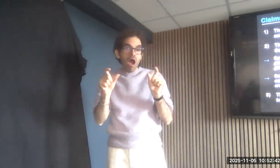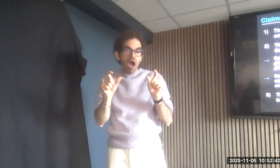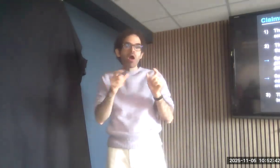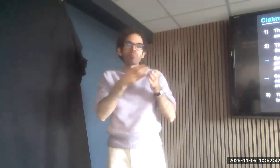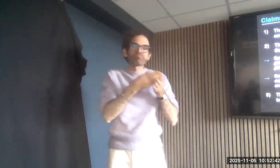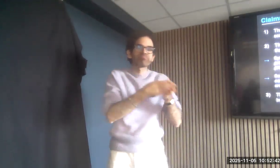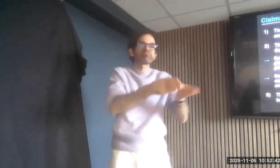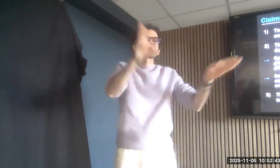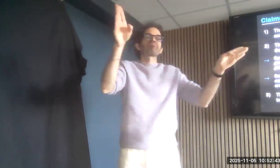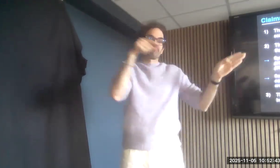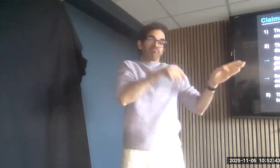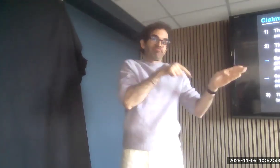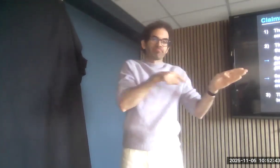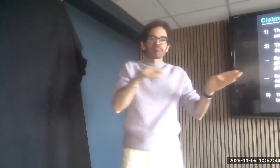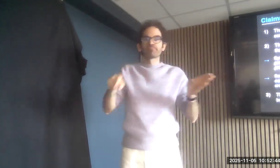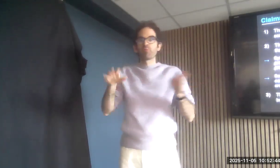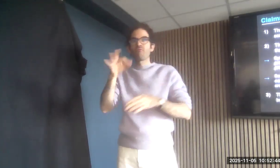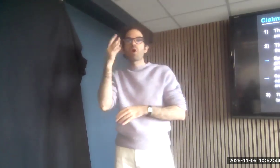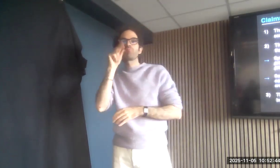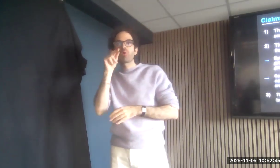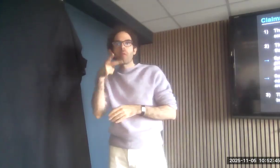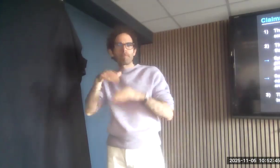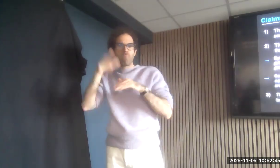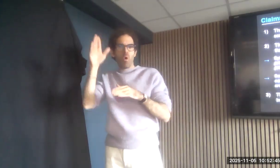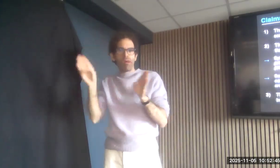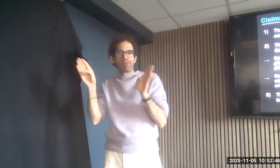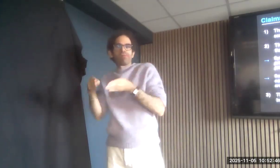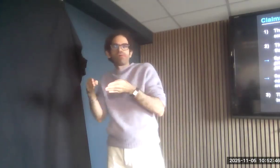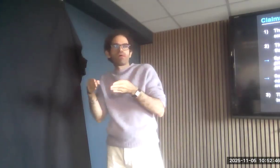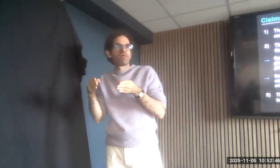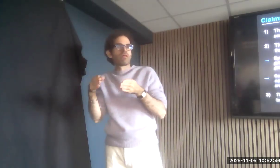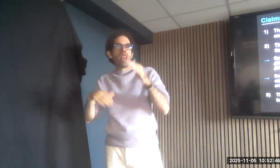Secondly, that the grammar has shifted in usage.